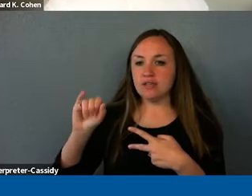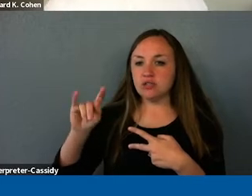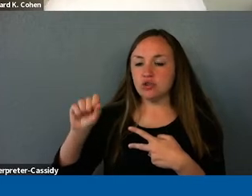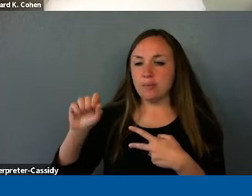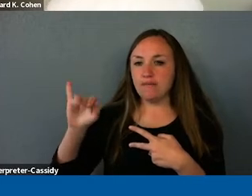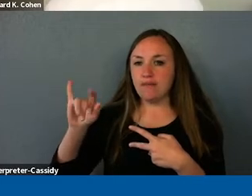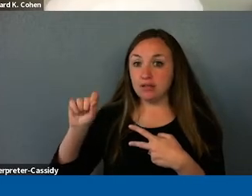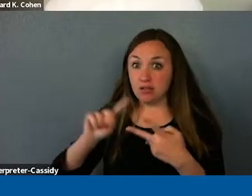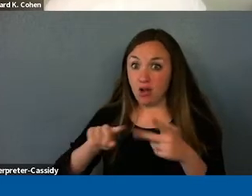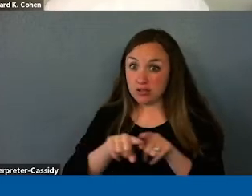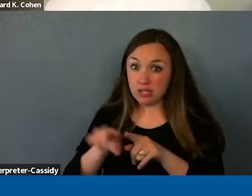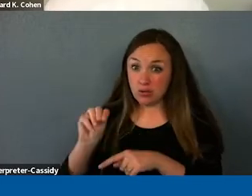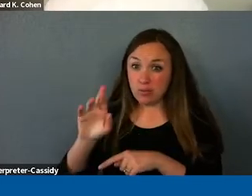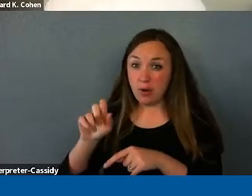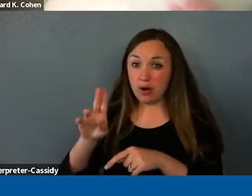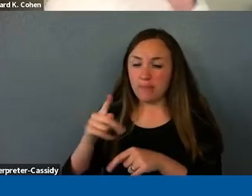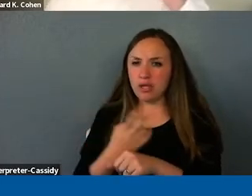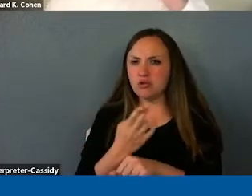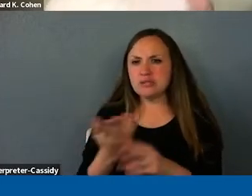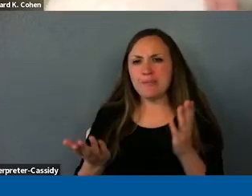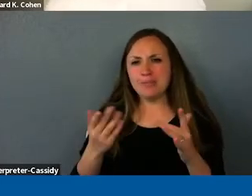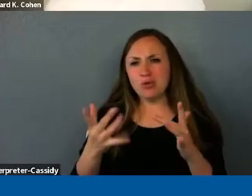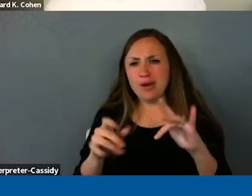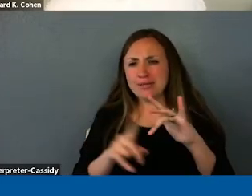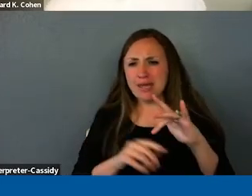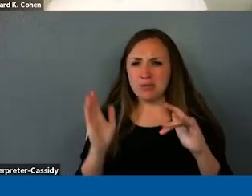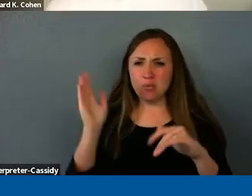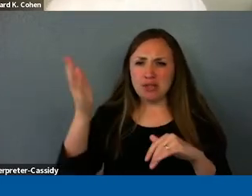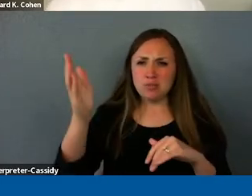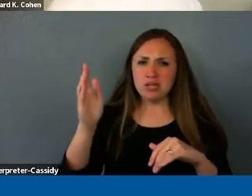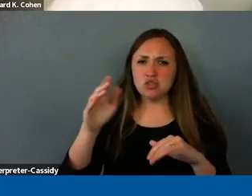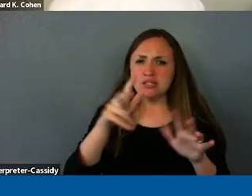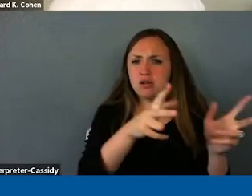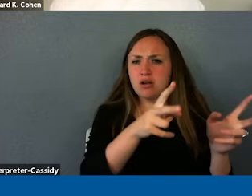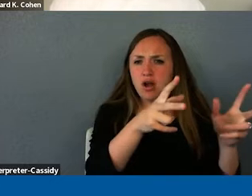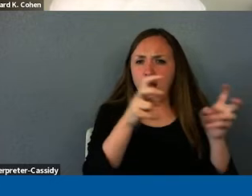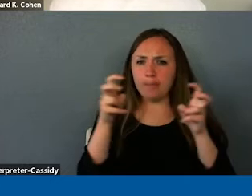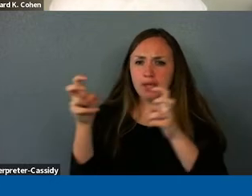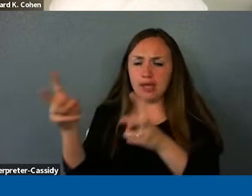So maybe you're thinking about skipping the rest of this presentation and just copying the examples here since everything is done already.